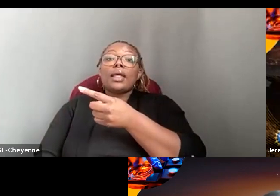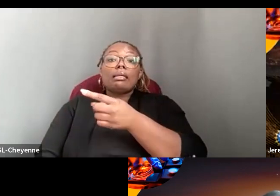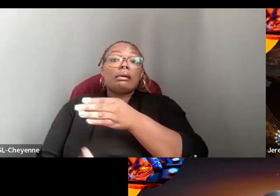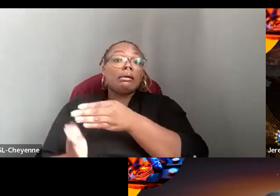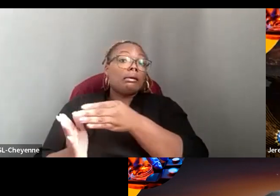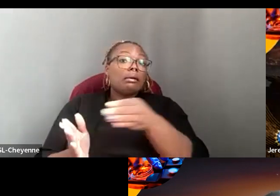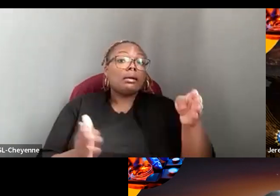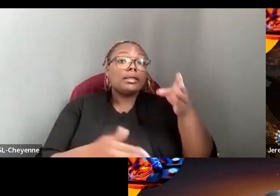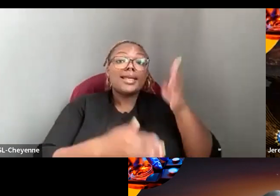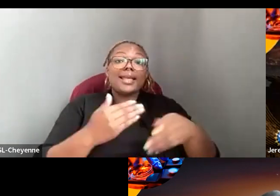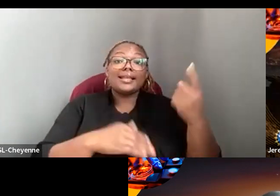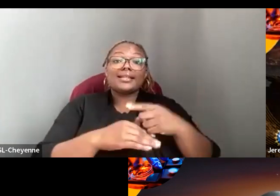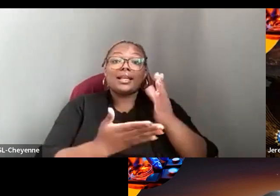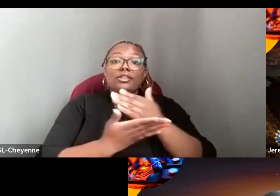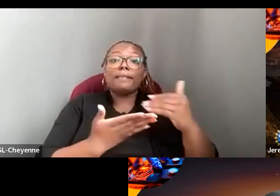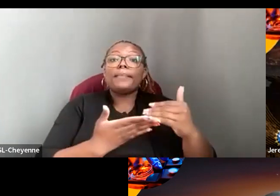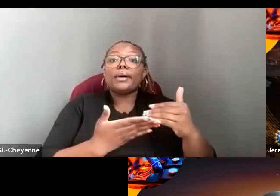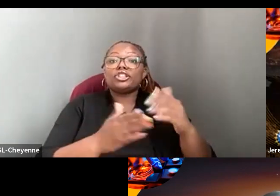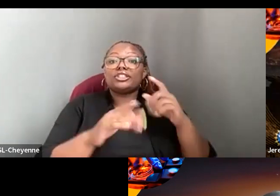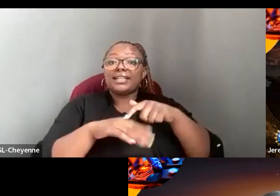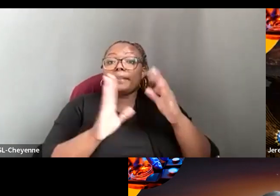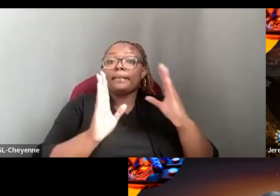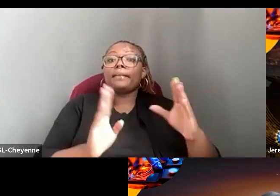of the budget period December 31st.